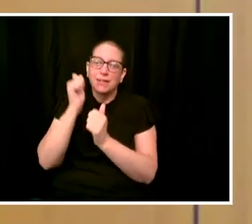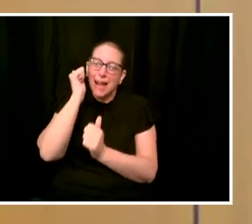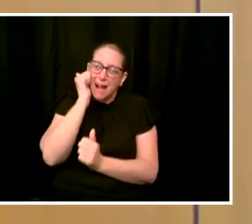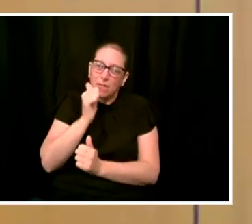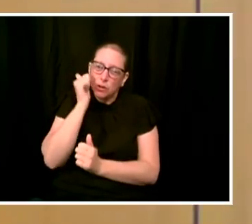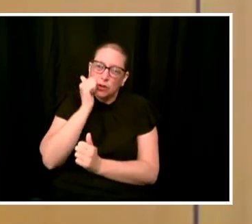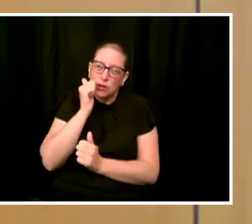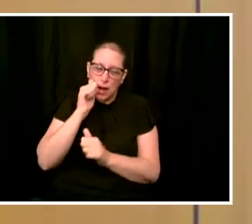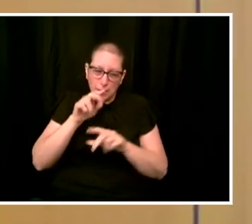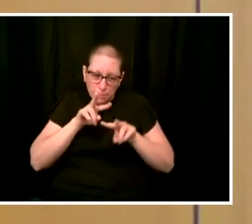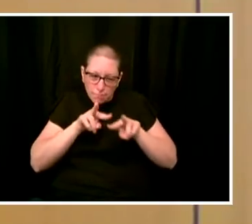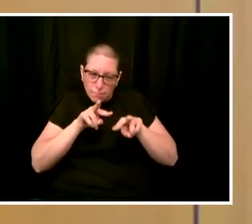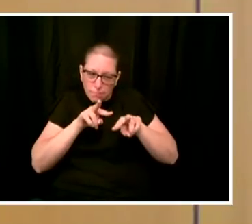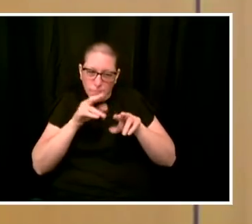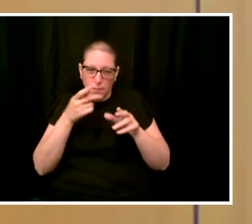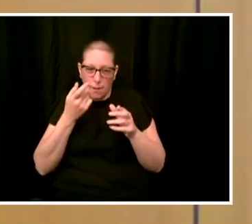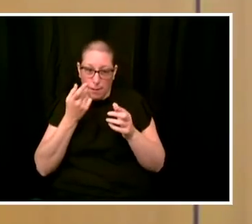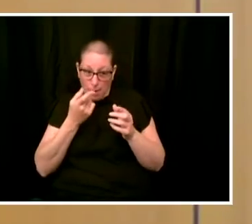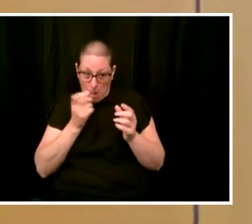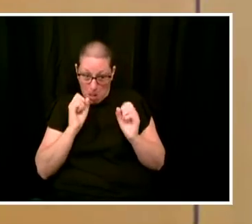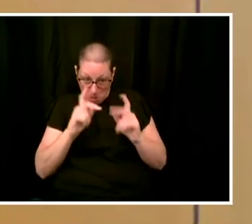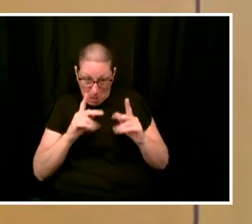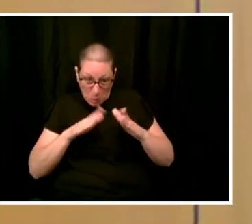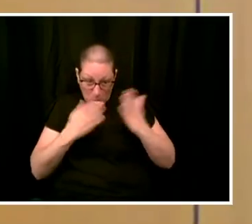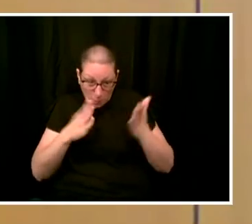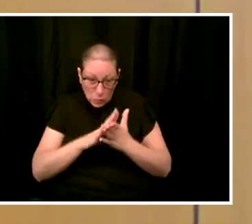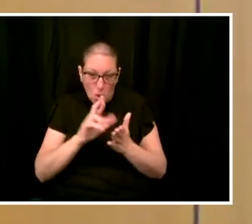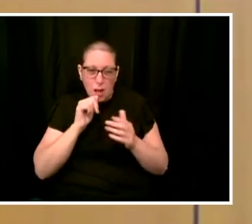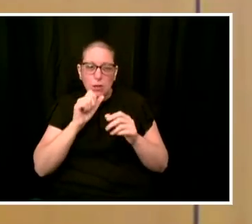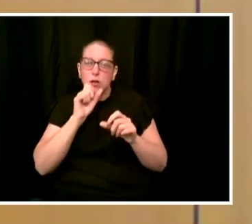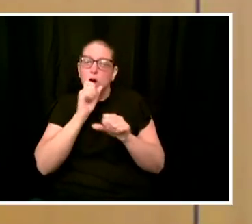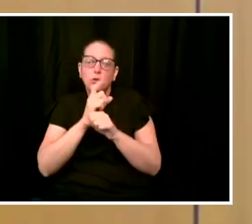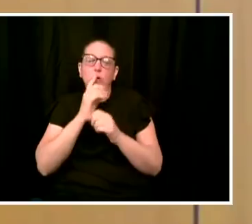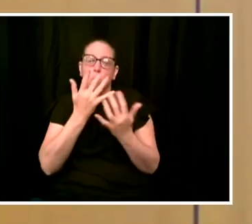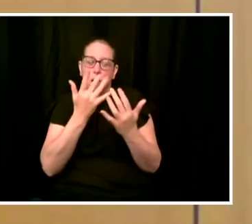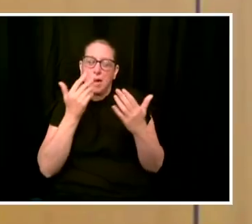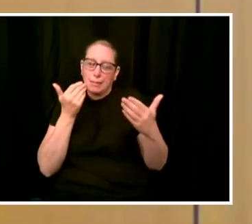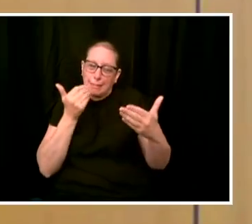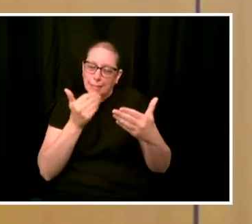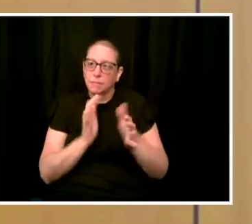ABSOLUTELY PAY ATTENTION ON A